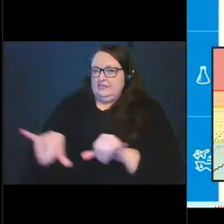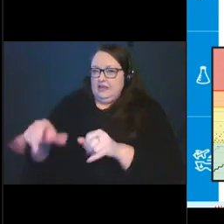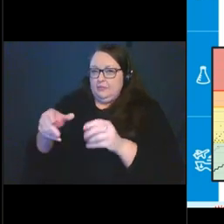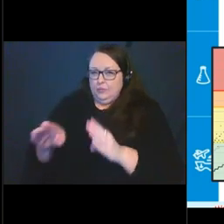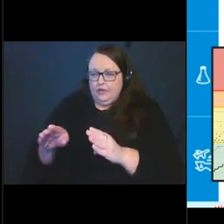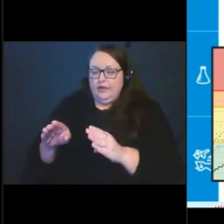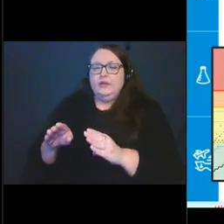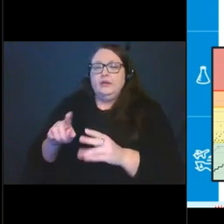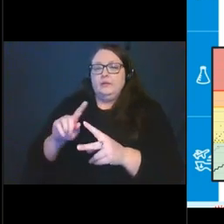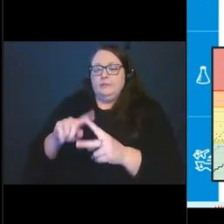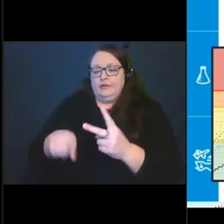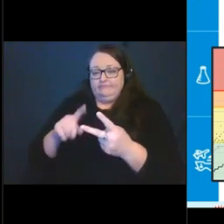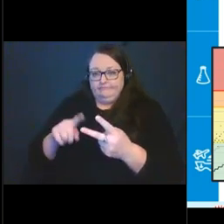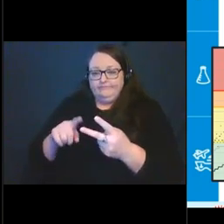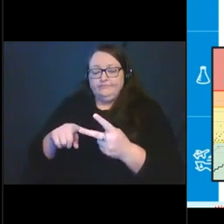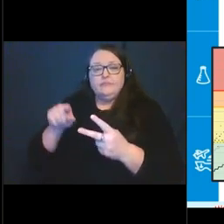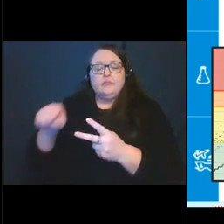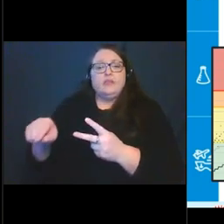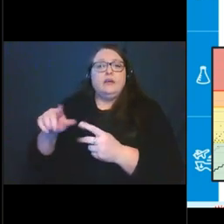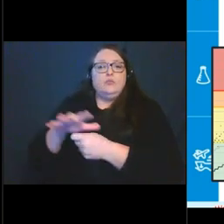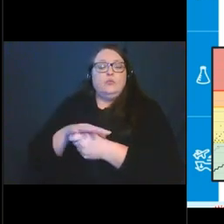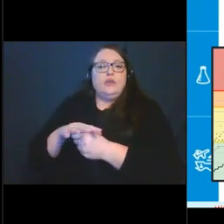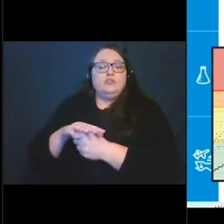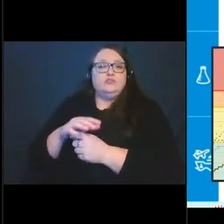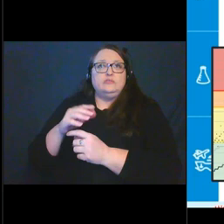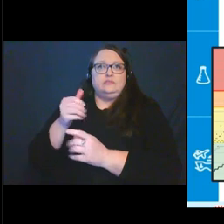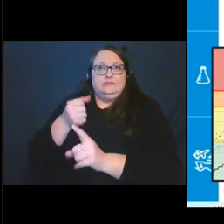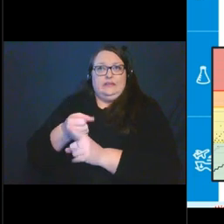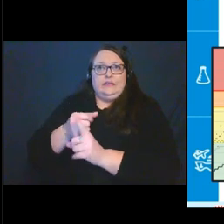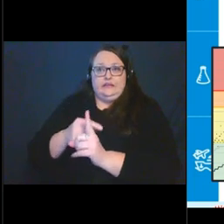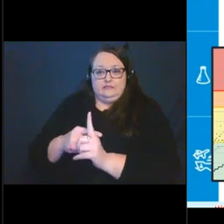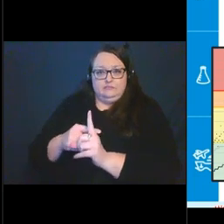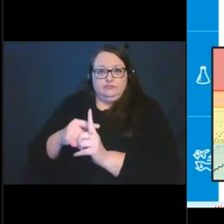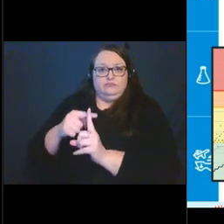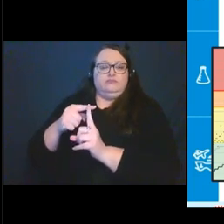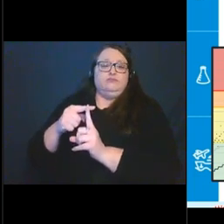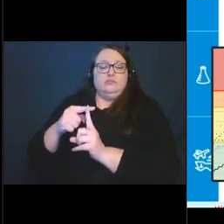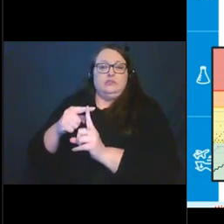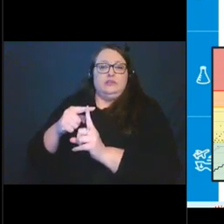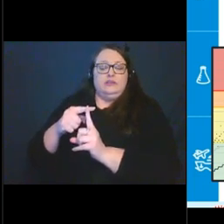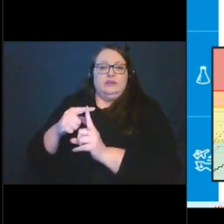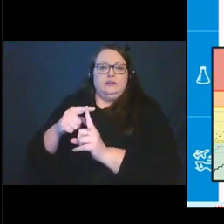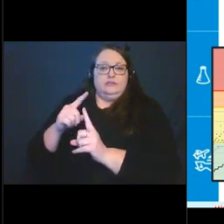all-time record temperature that's at dangerous levels. When either of those conditions occur,